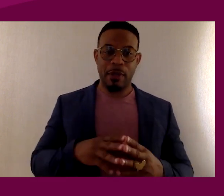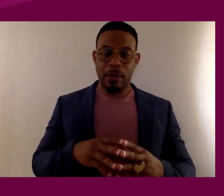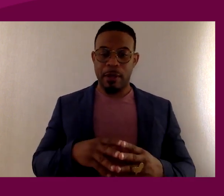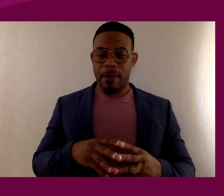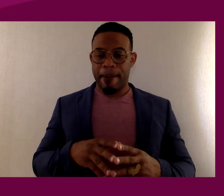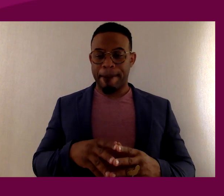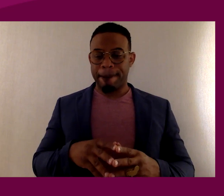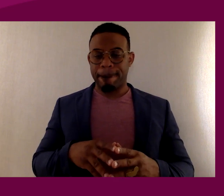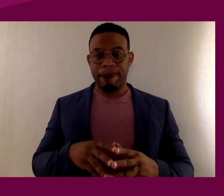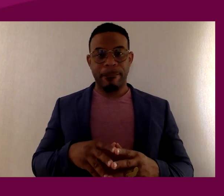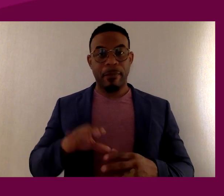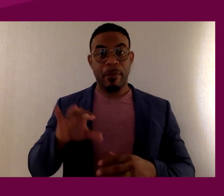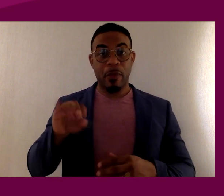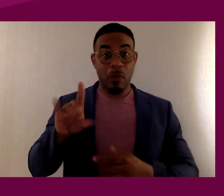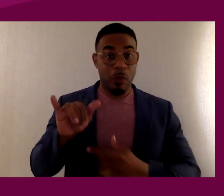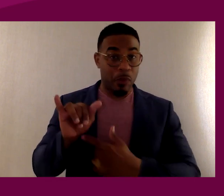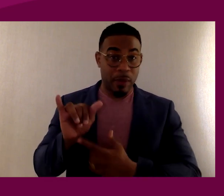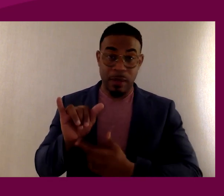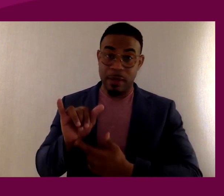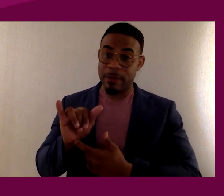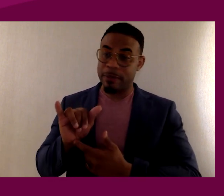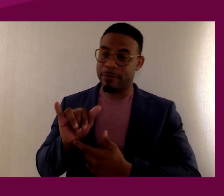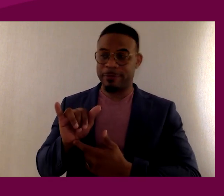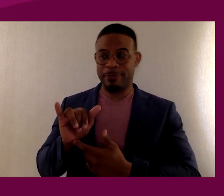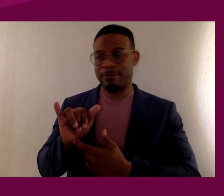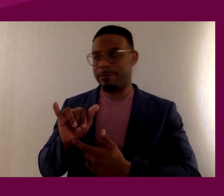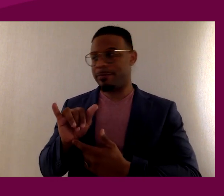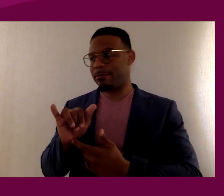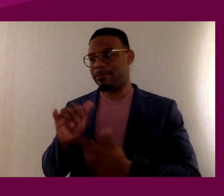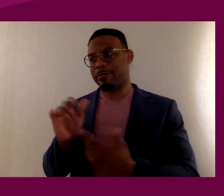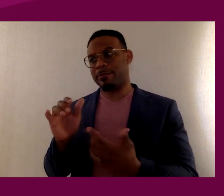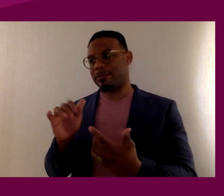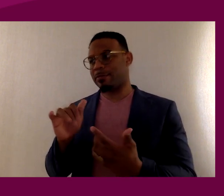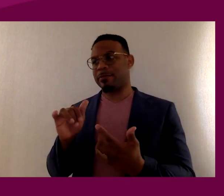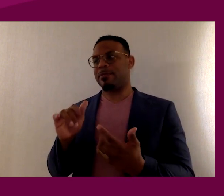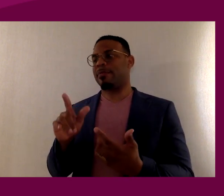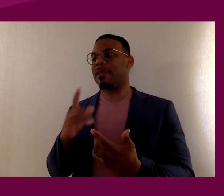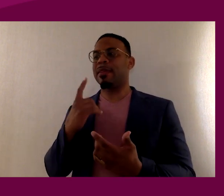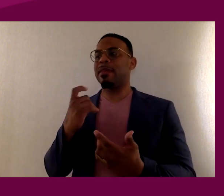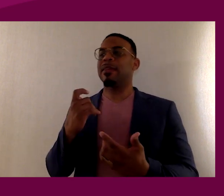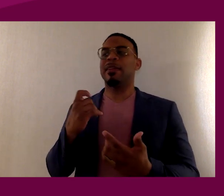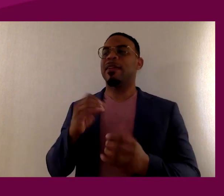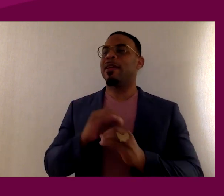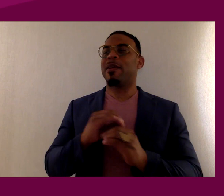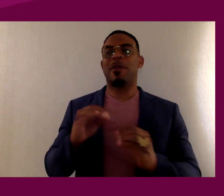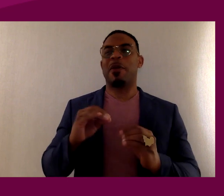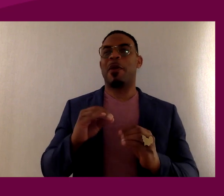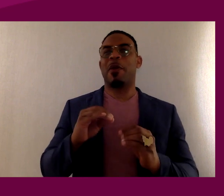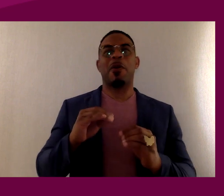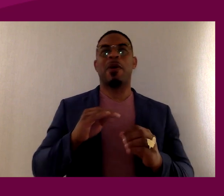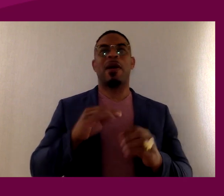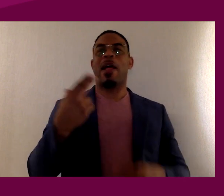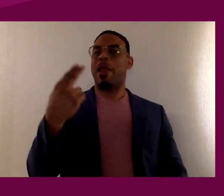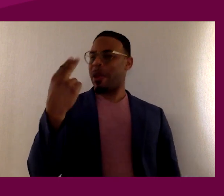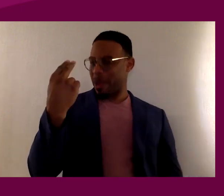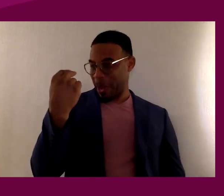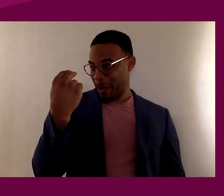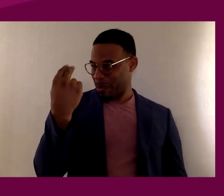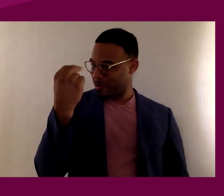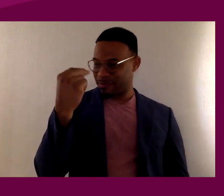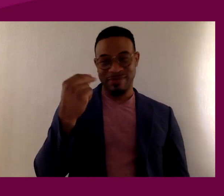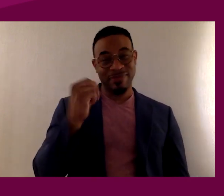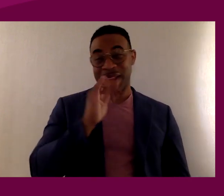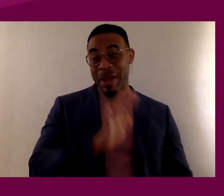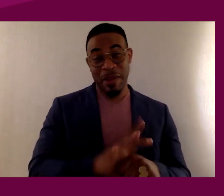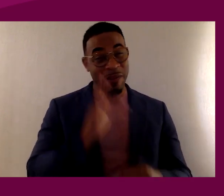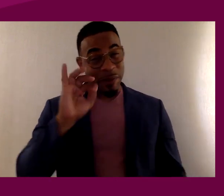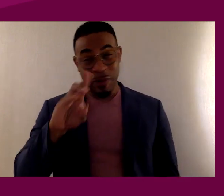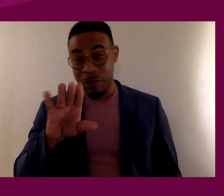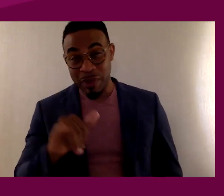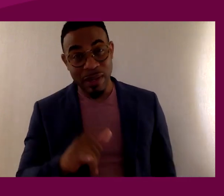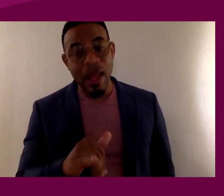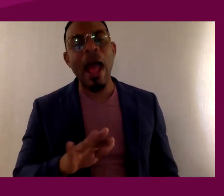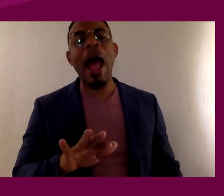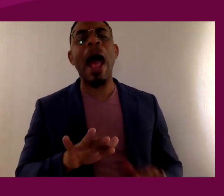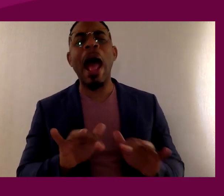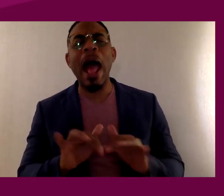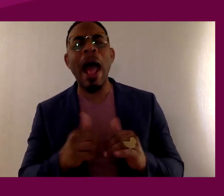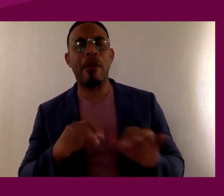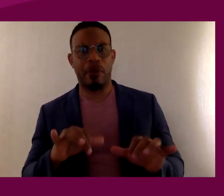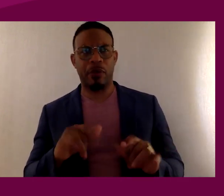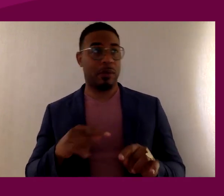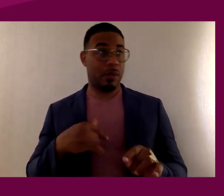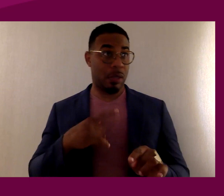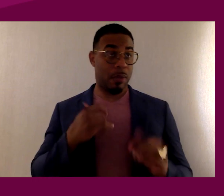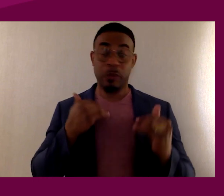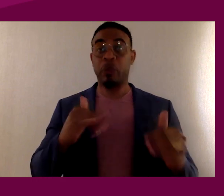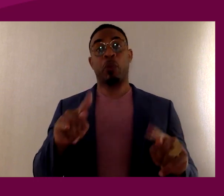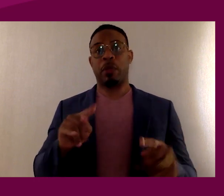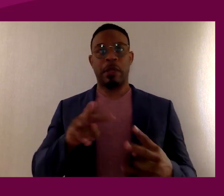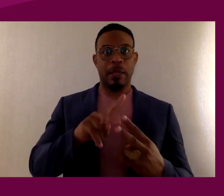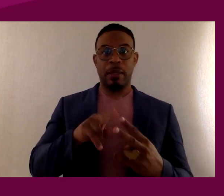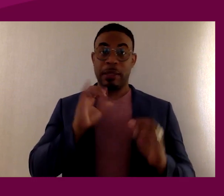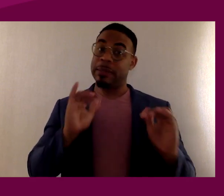of the people who are not receptive. Judy, there wasn't a no for Judy. It was, how do I do it? Or